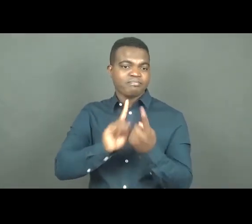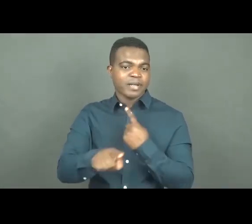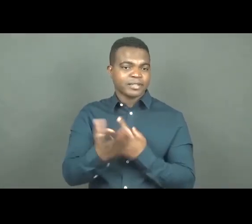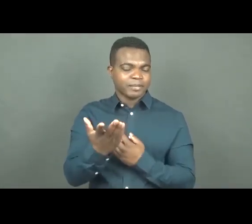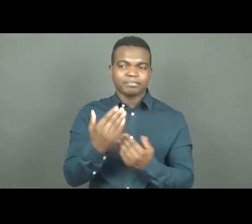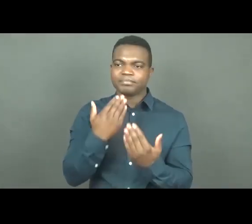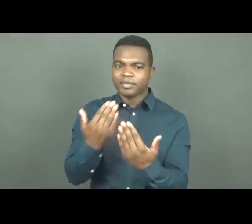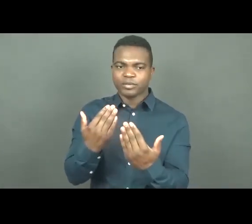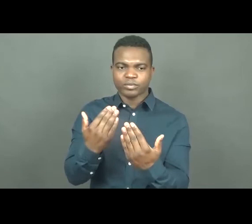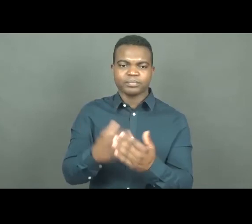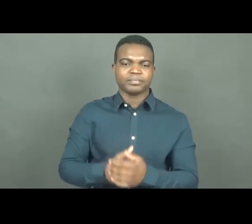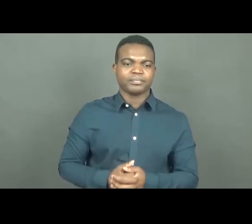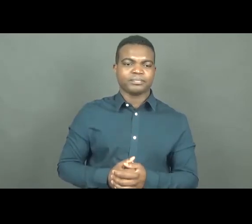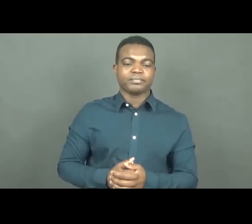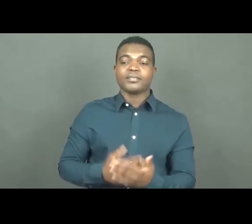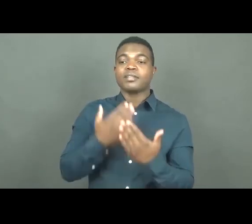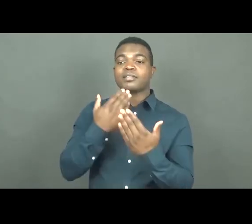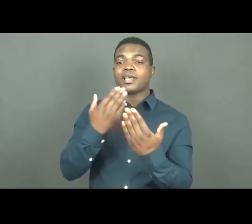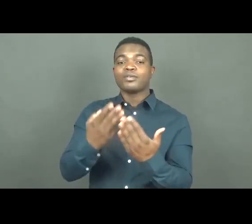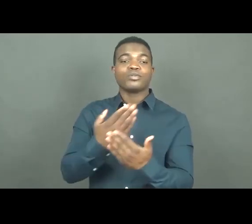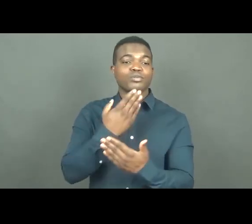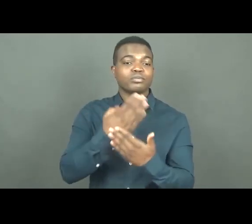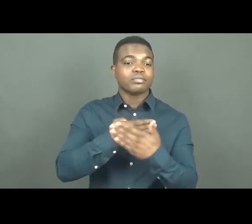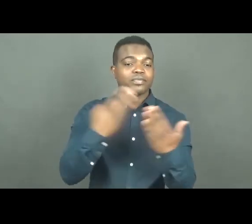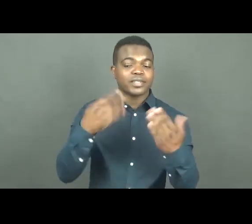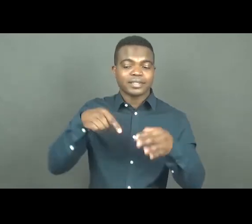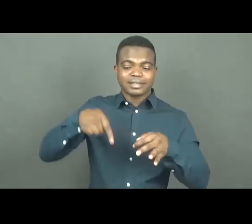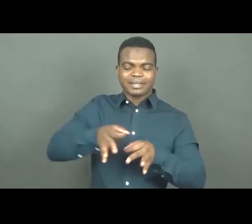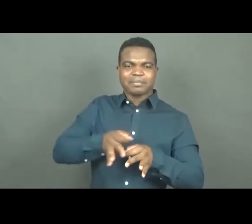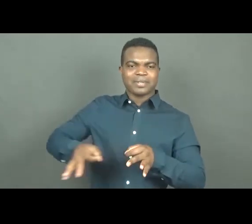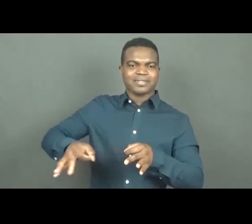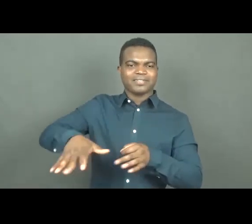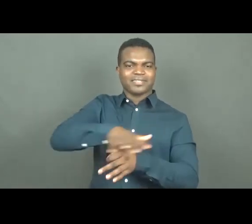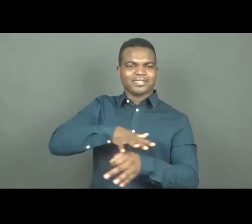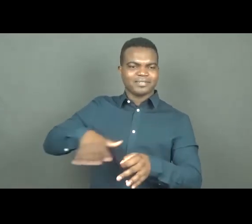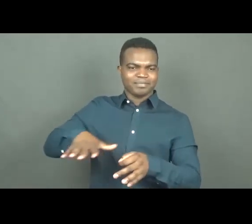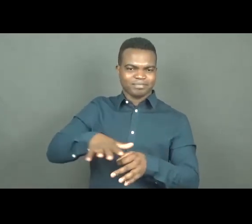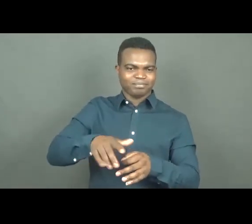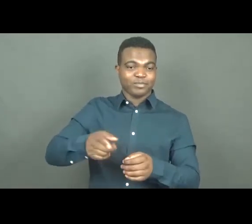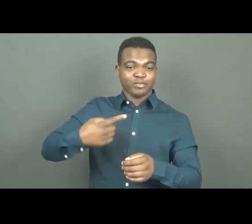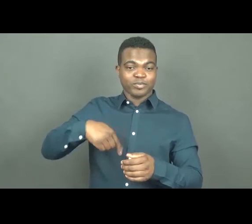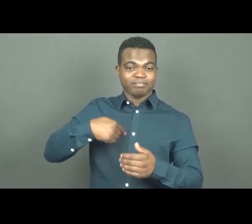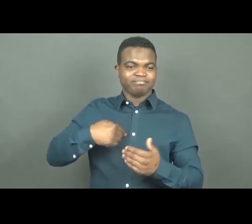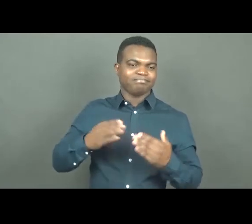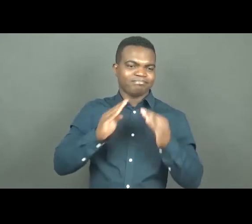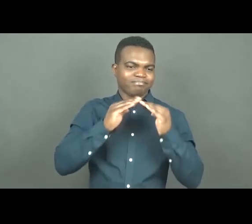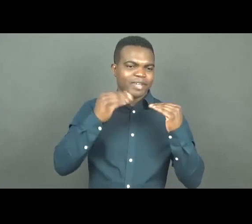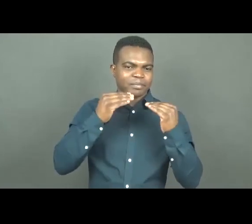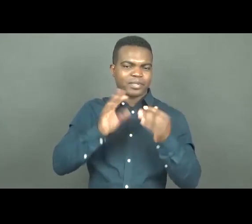have done in the Pacific region, in terms of our advocacy around disability data disaggregation.